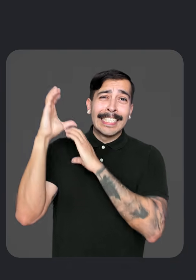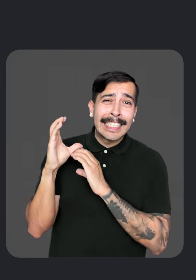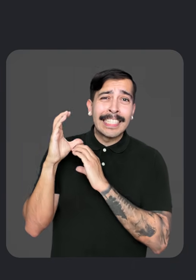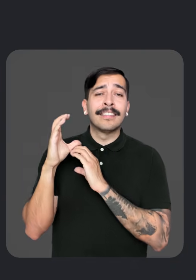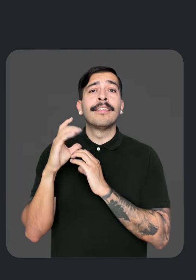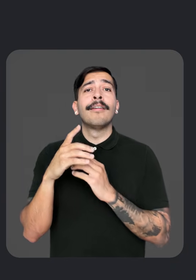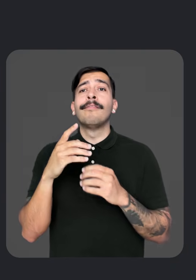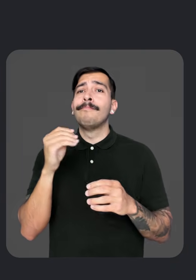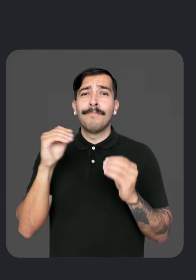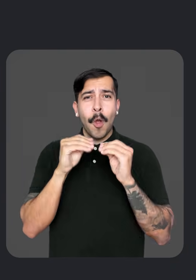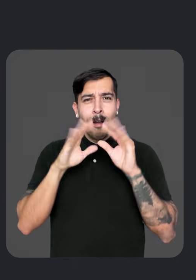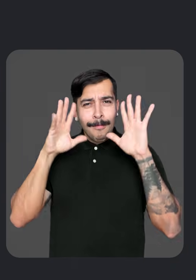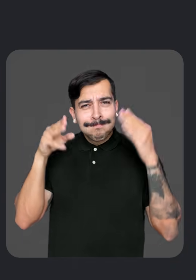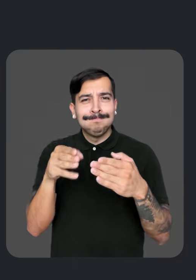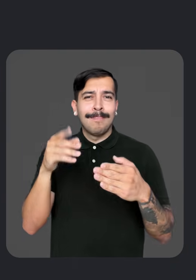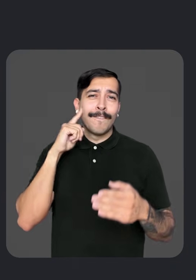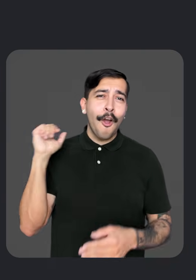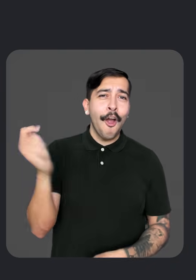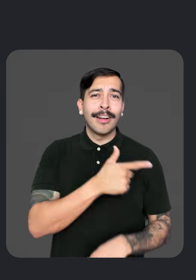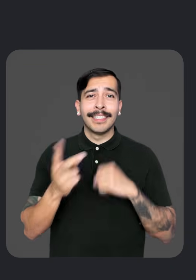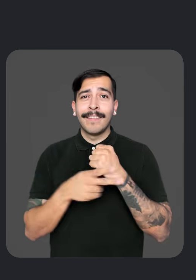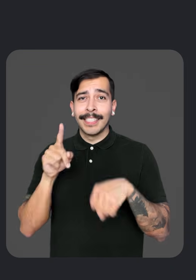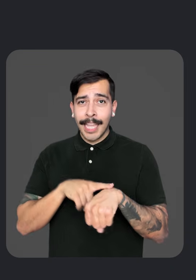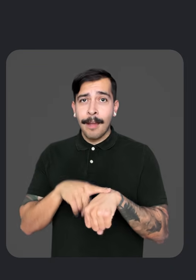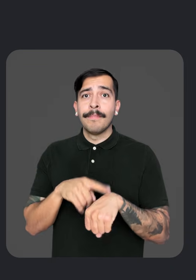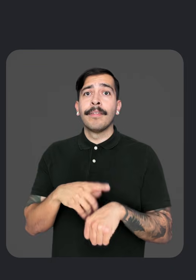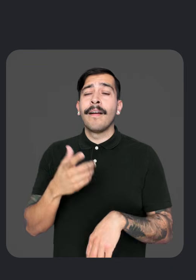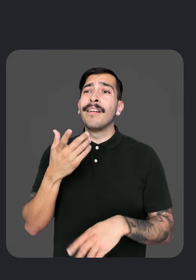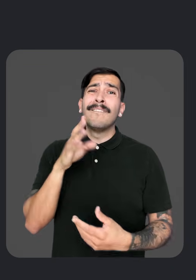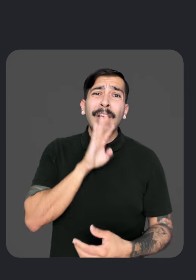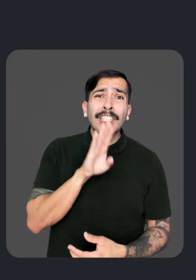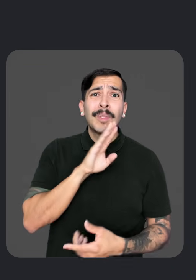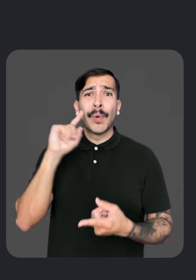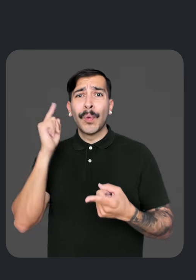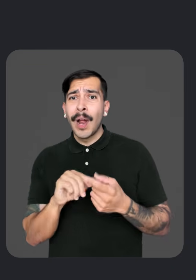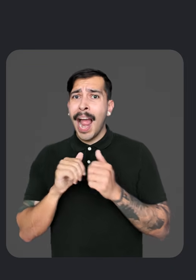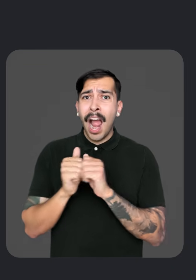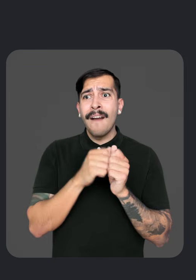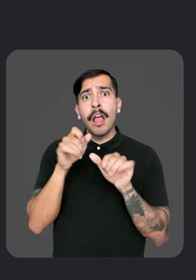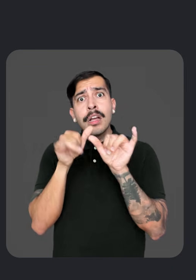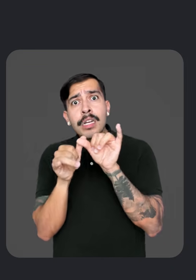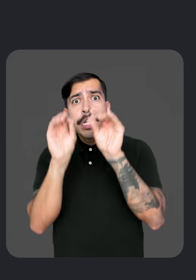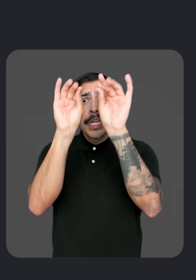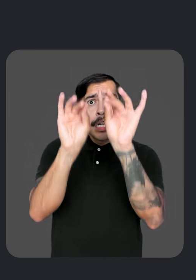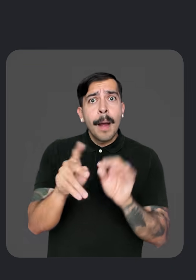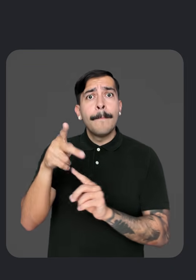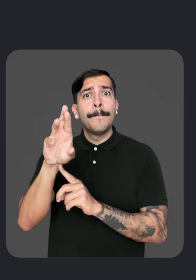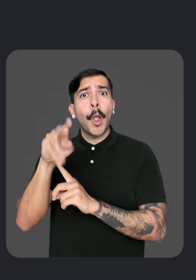for some, and boost focus for everyone. To save time and reduce the frustration of having to over-engineer prompts,